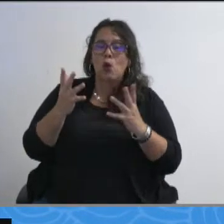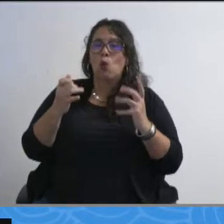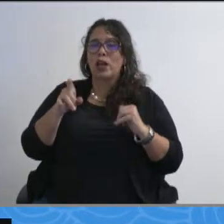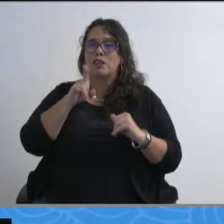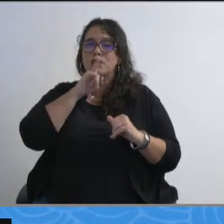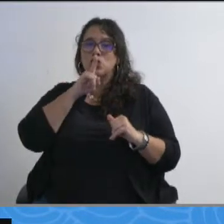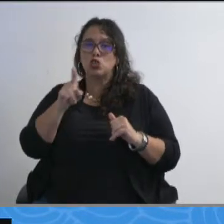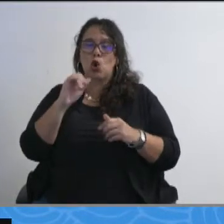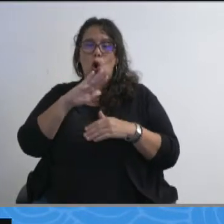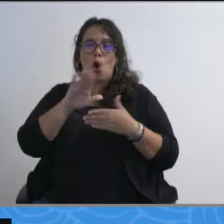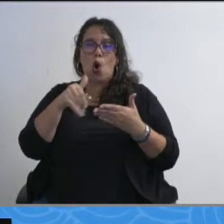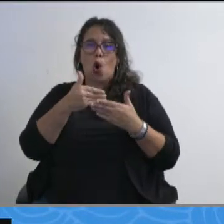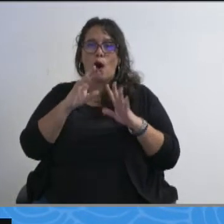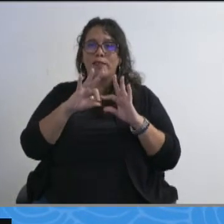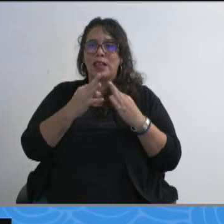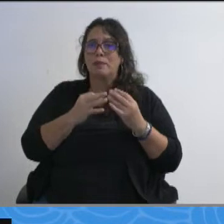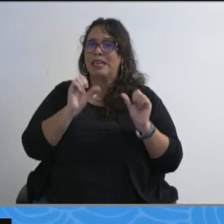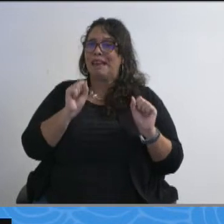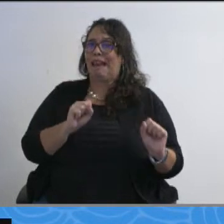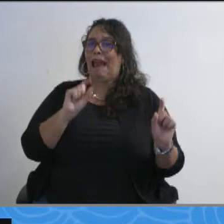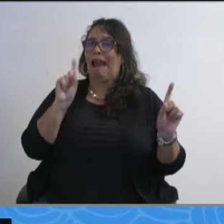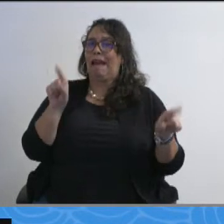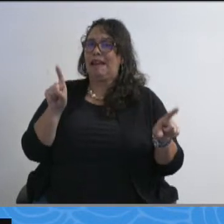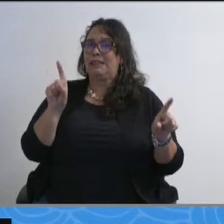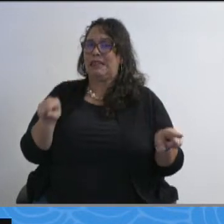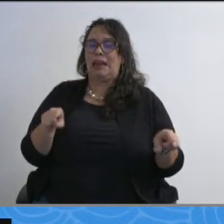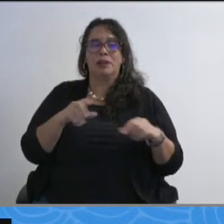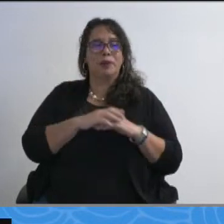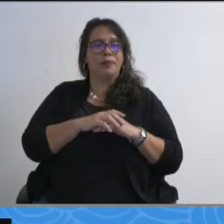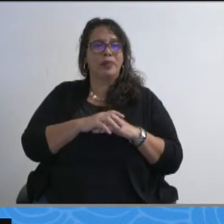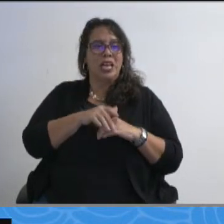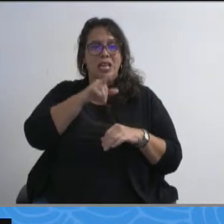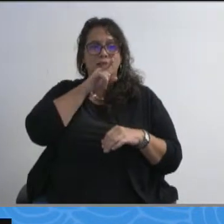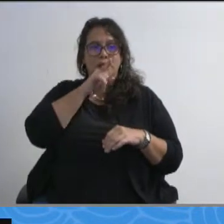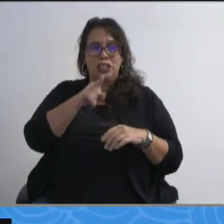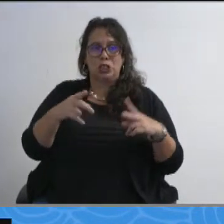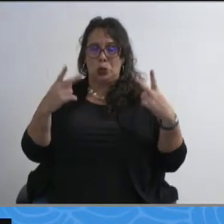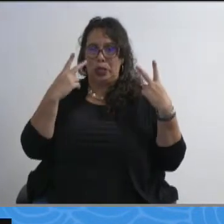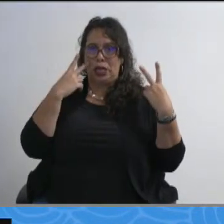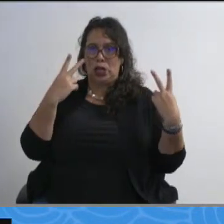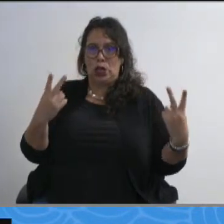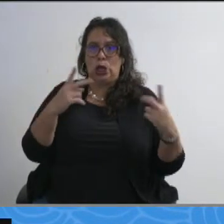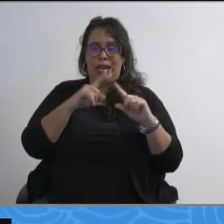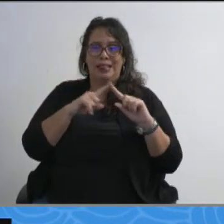or more of these virtual meetings at these socials too. So, be sure to look out for the different dates.